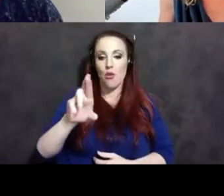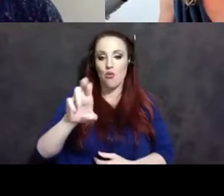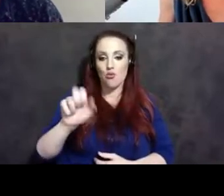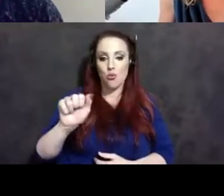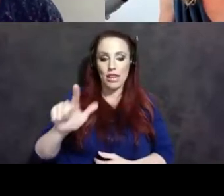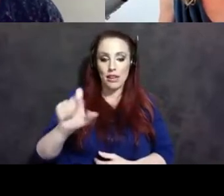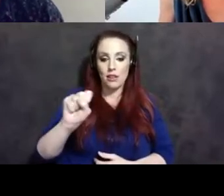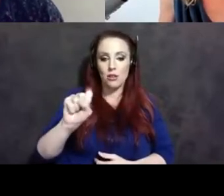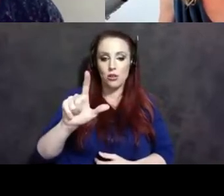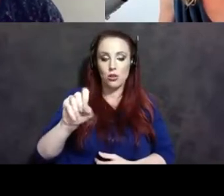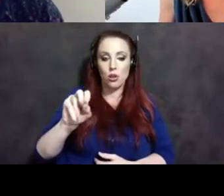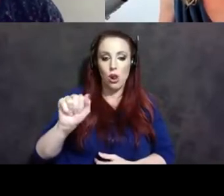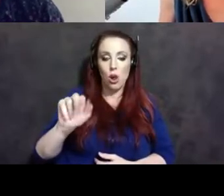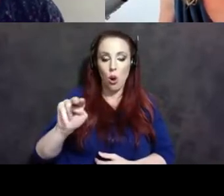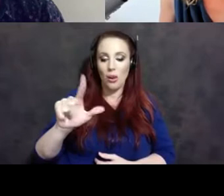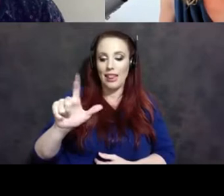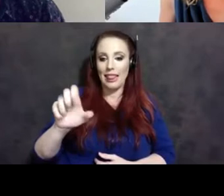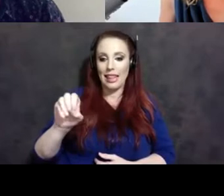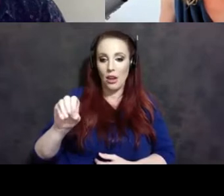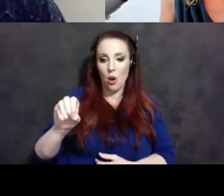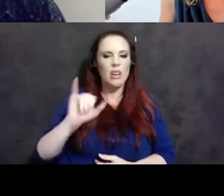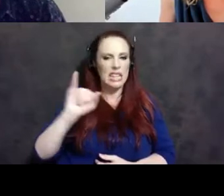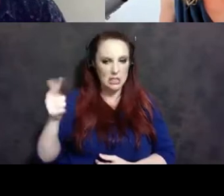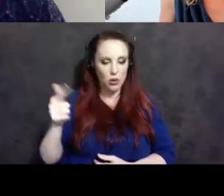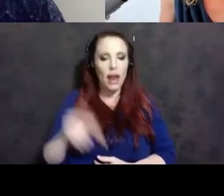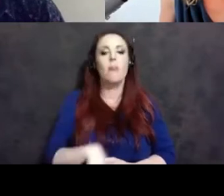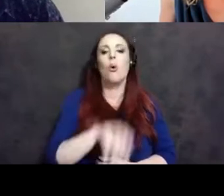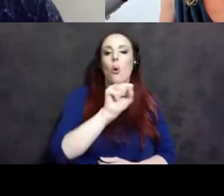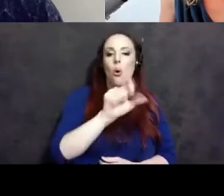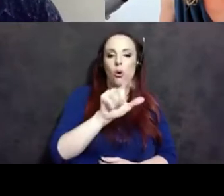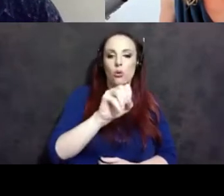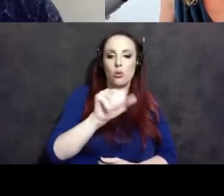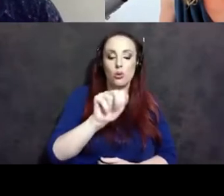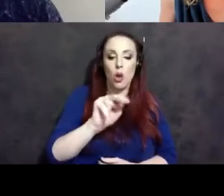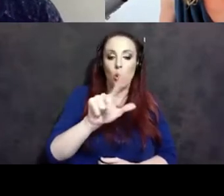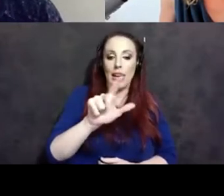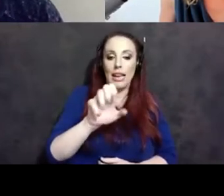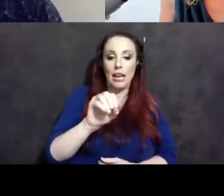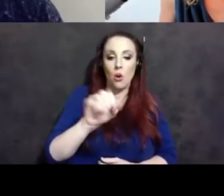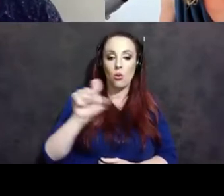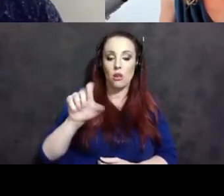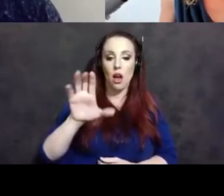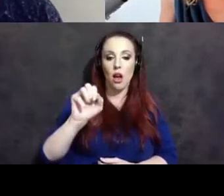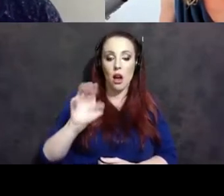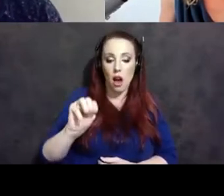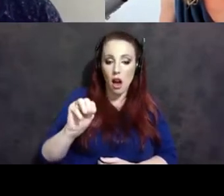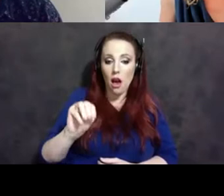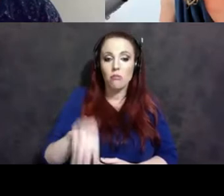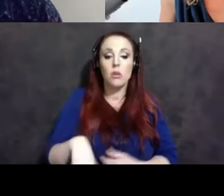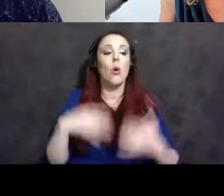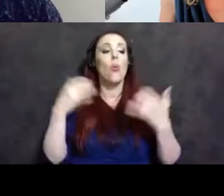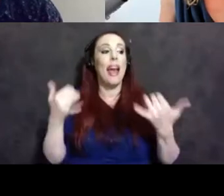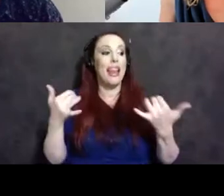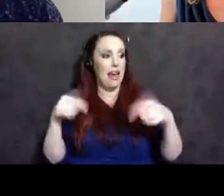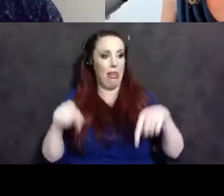And I would say in this unprecedented time, how are you taking unprecedented actions?